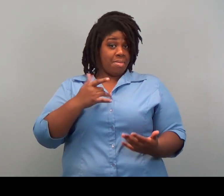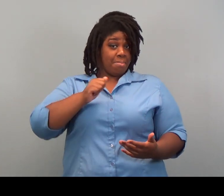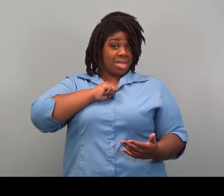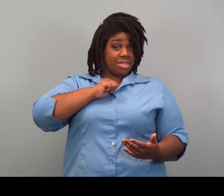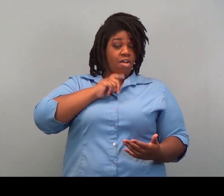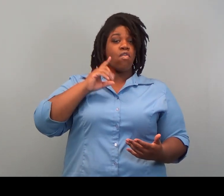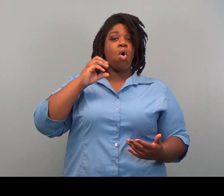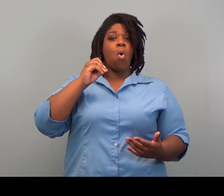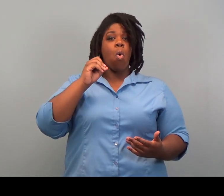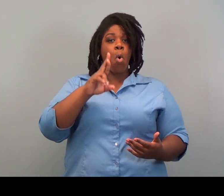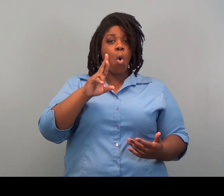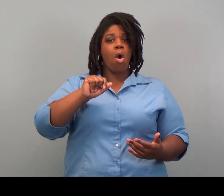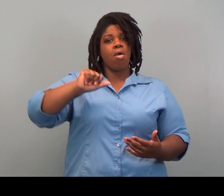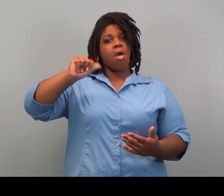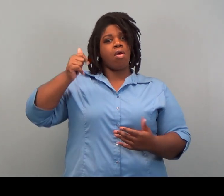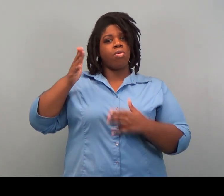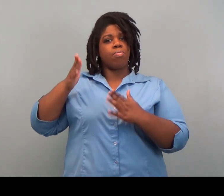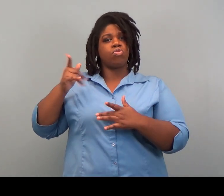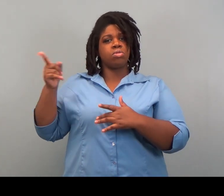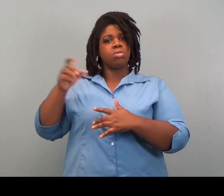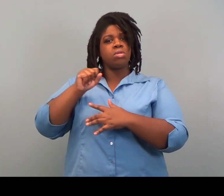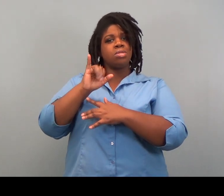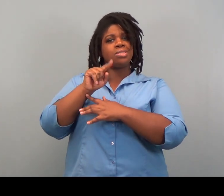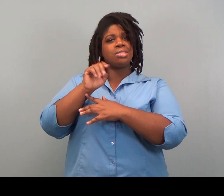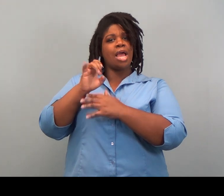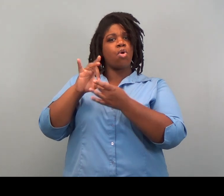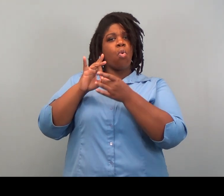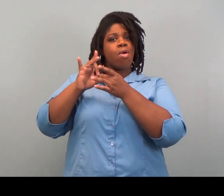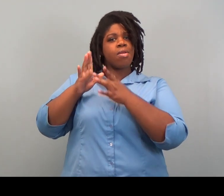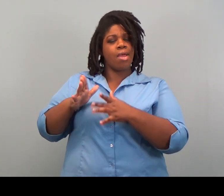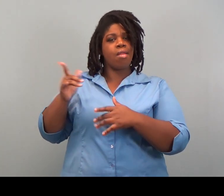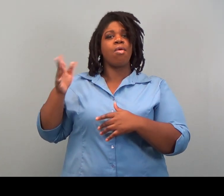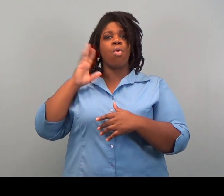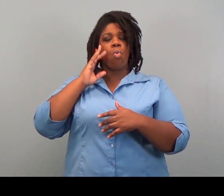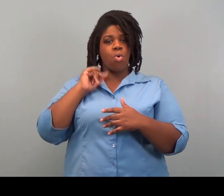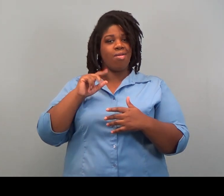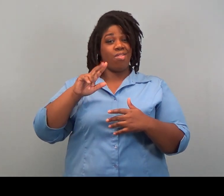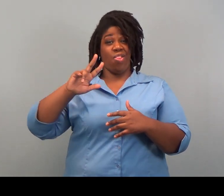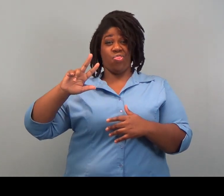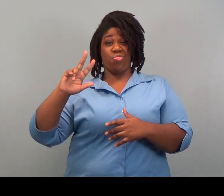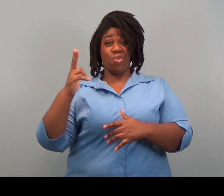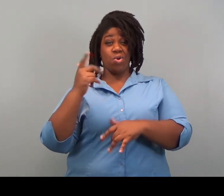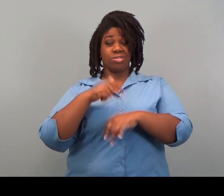or my colleague who is a site coordinator. We take a third look at everything